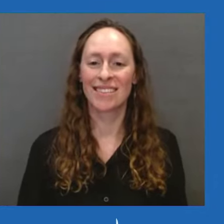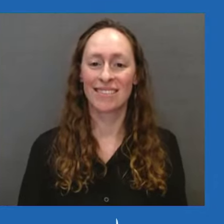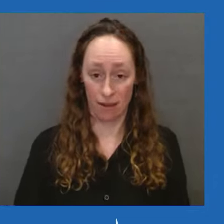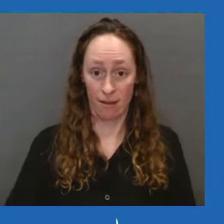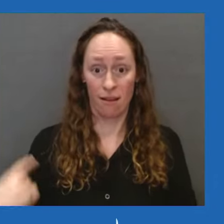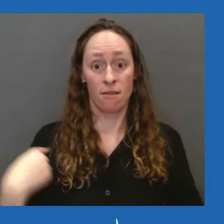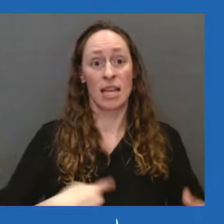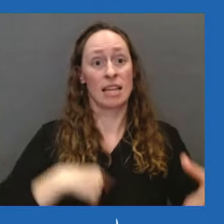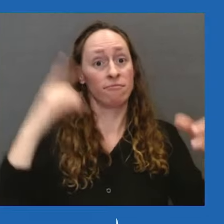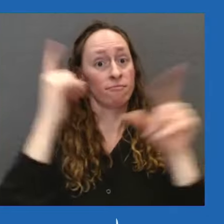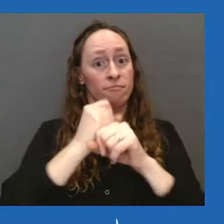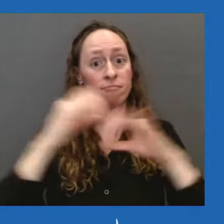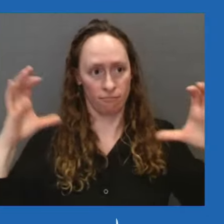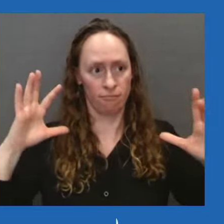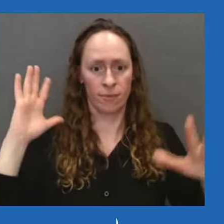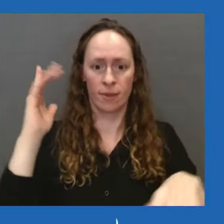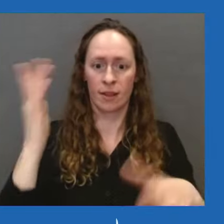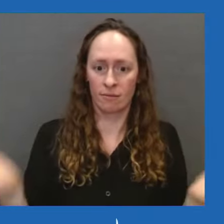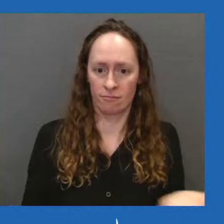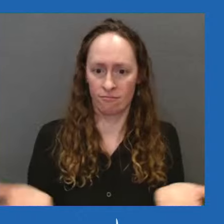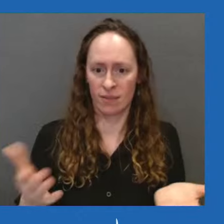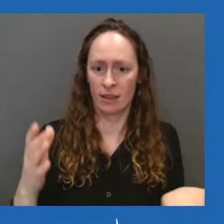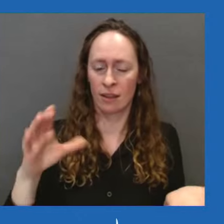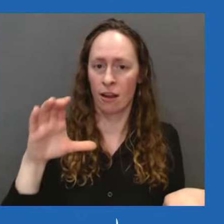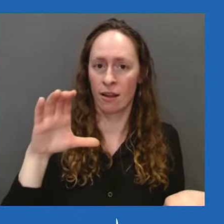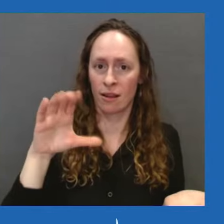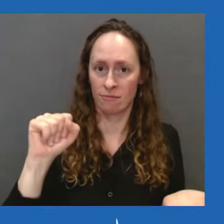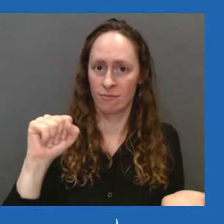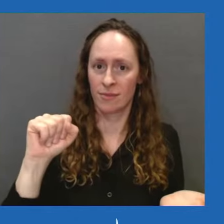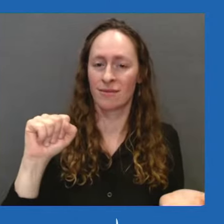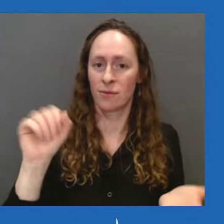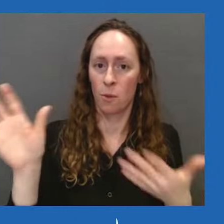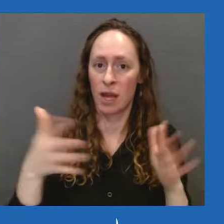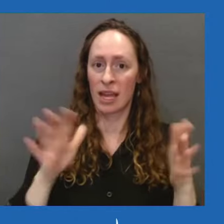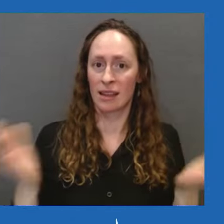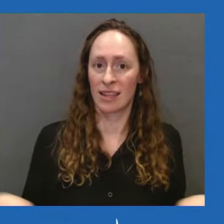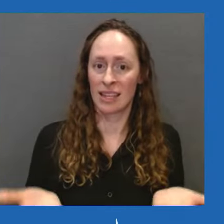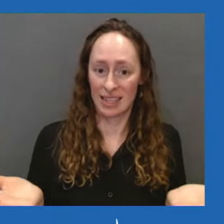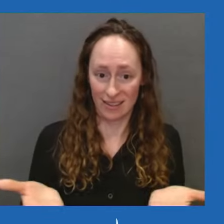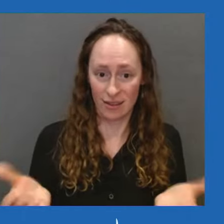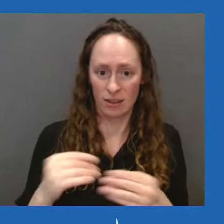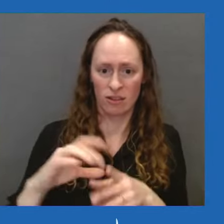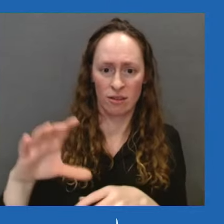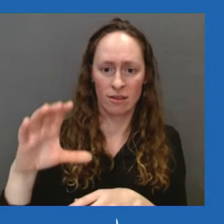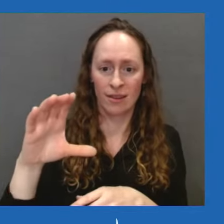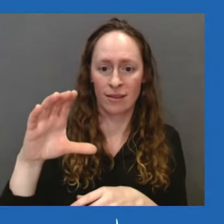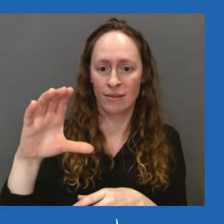makes towers and wind turbines. I know you all know it, but people seeing this on television may not be certain.